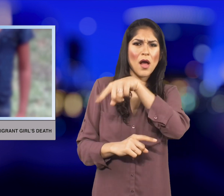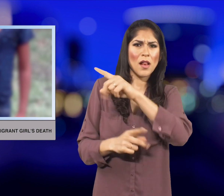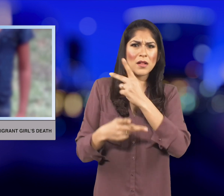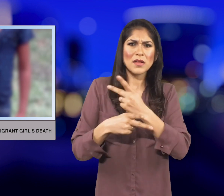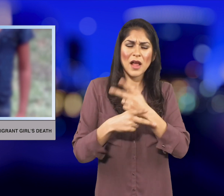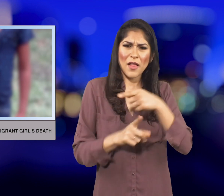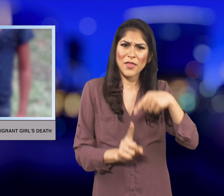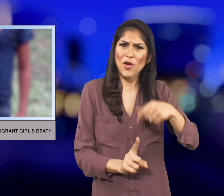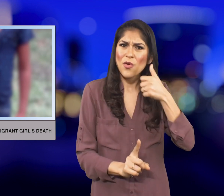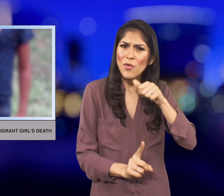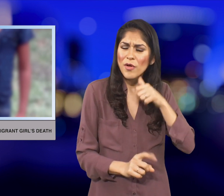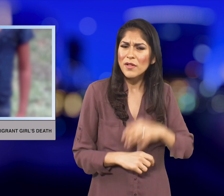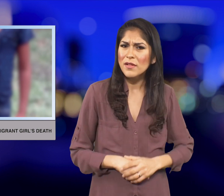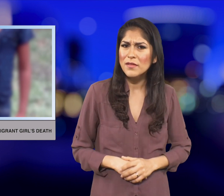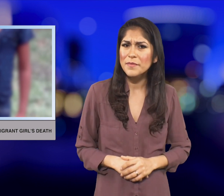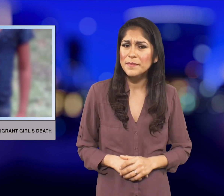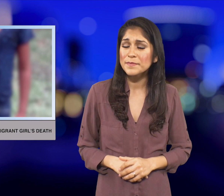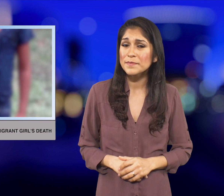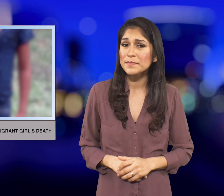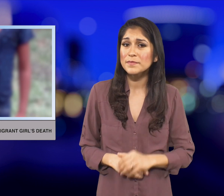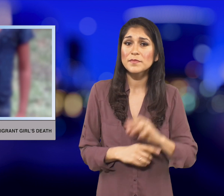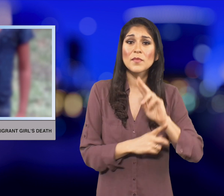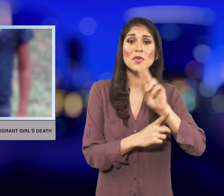made while the little girl was in their custody.